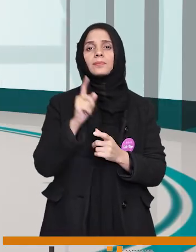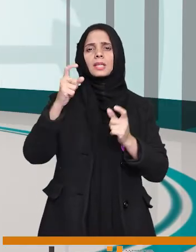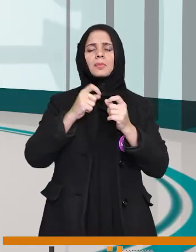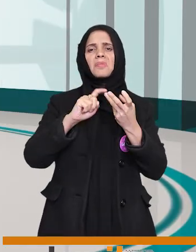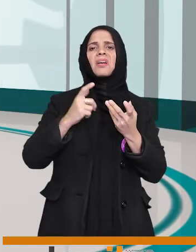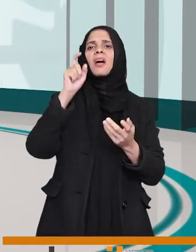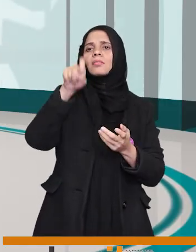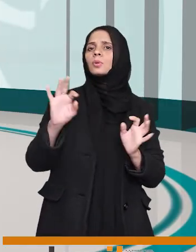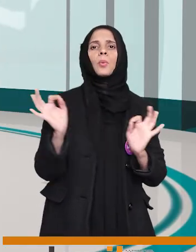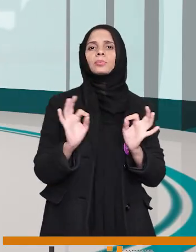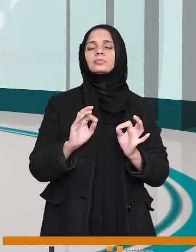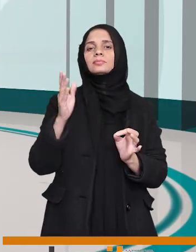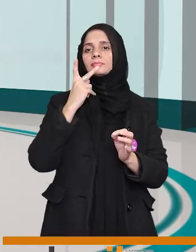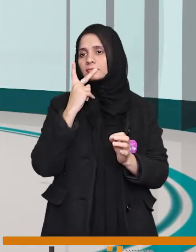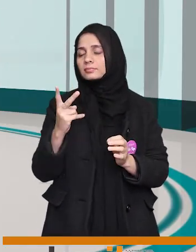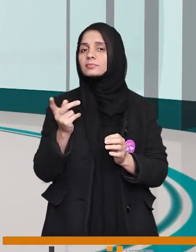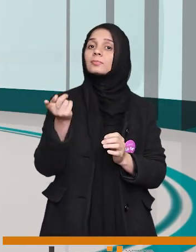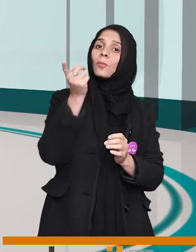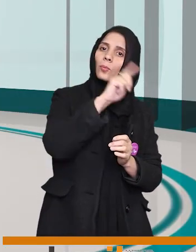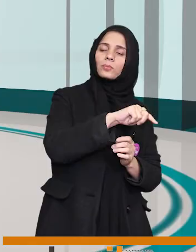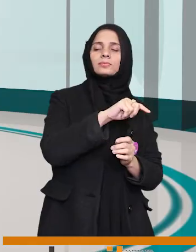Bidding facility is available at fiverr